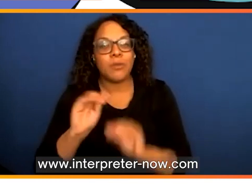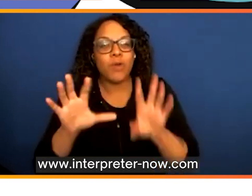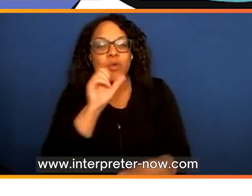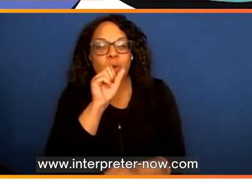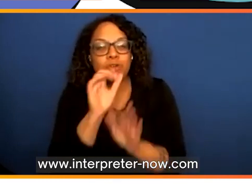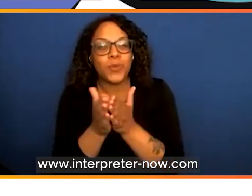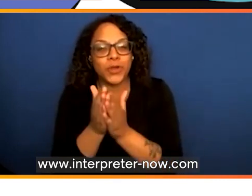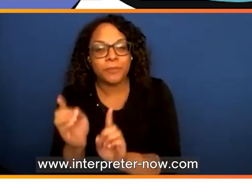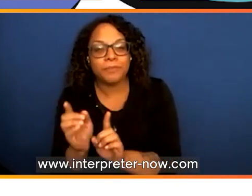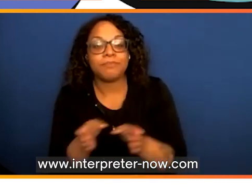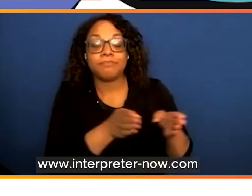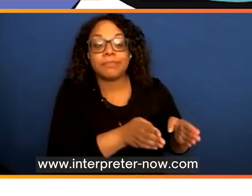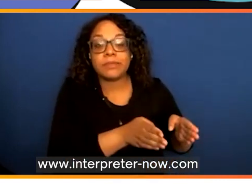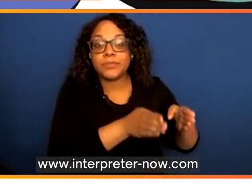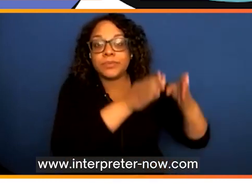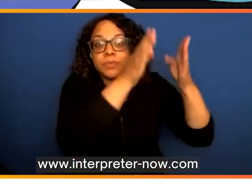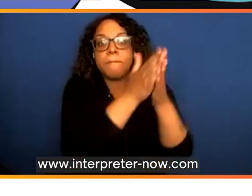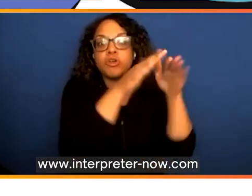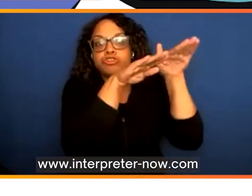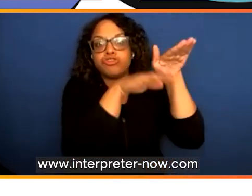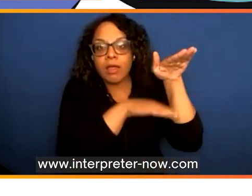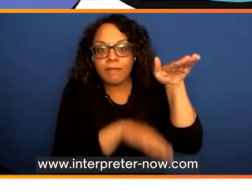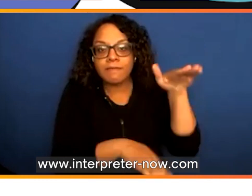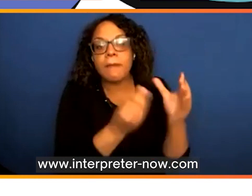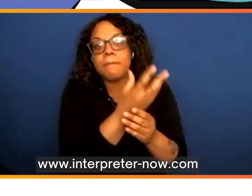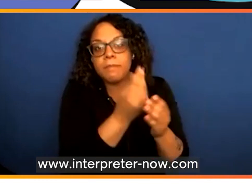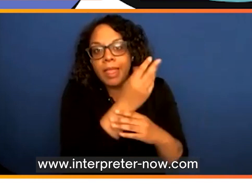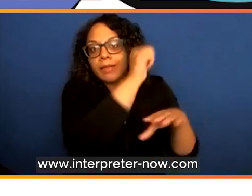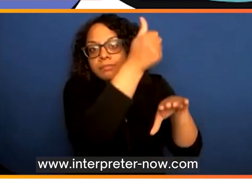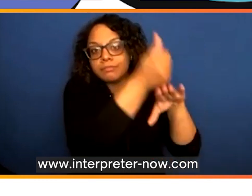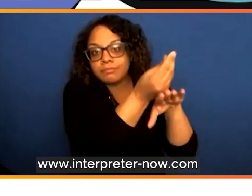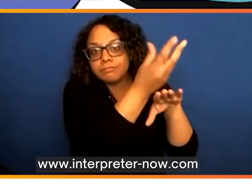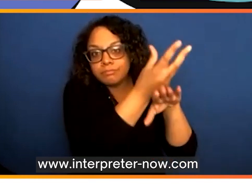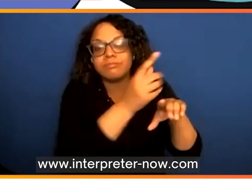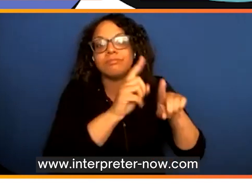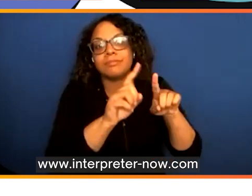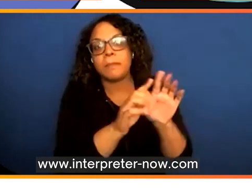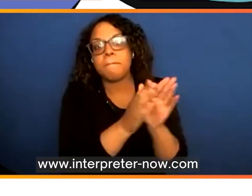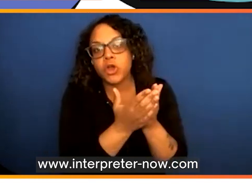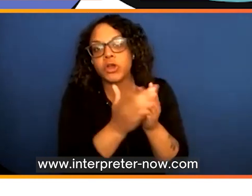is a long skinny bookshelf with a plant, and some books from different guests that have